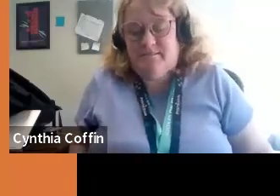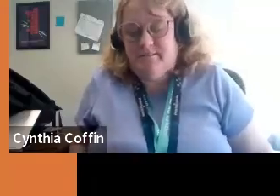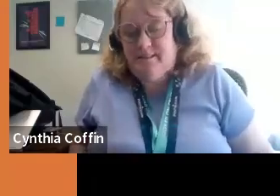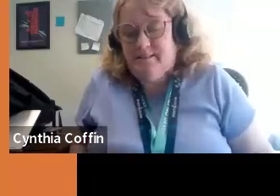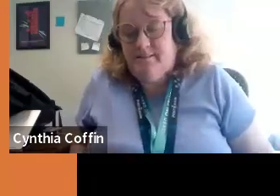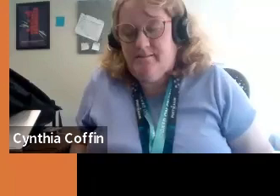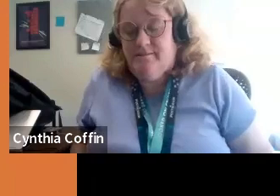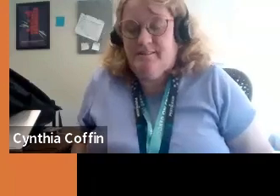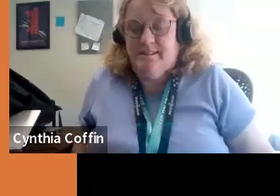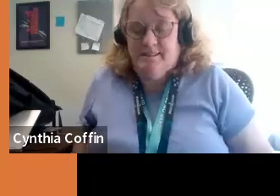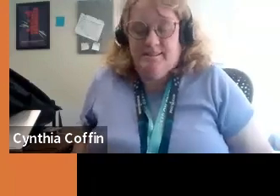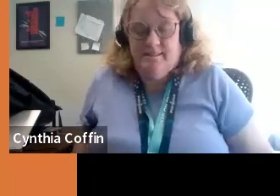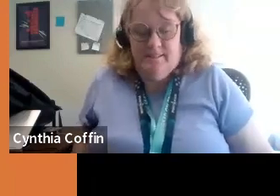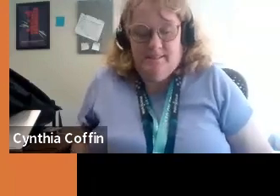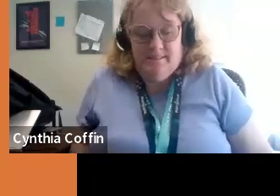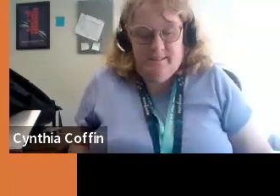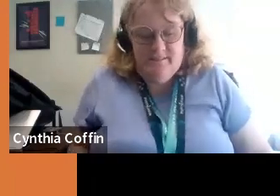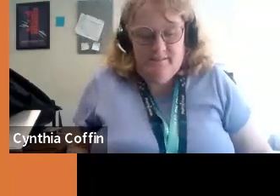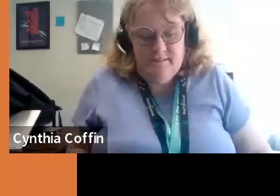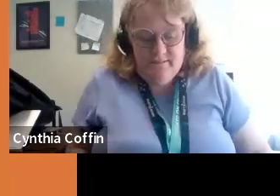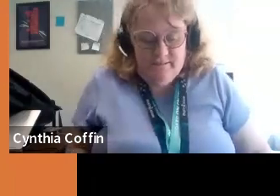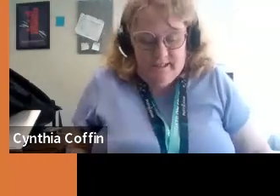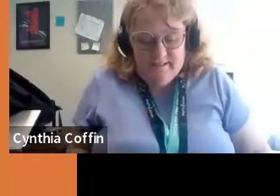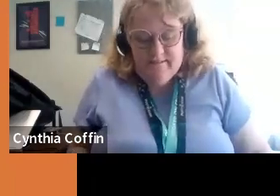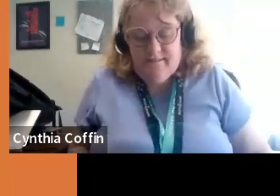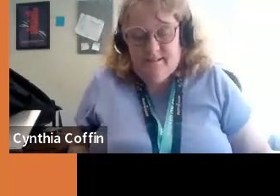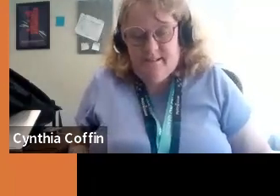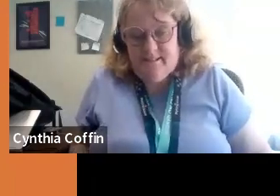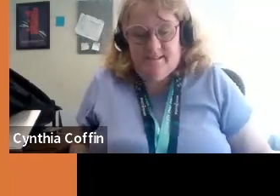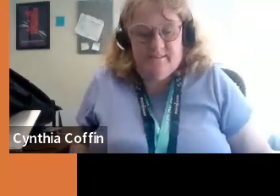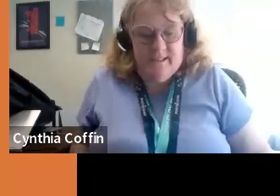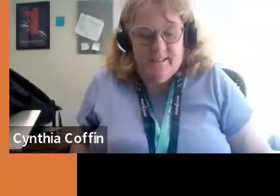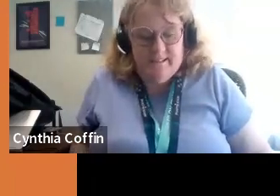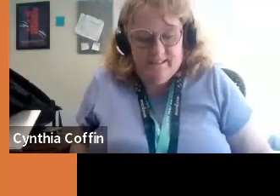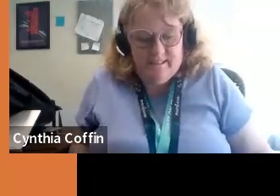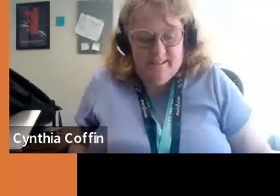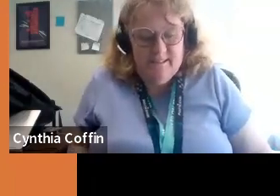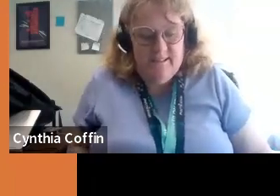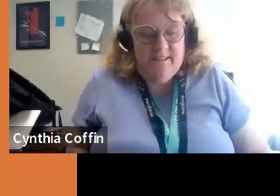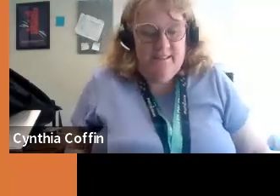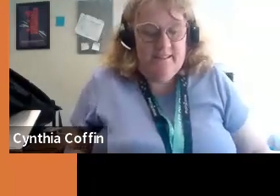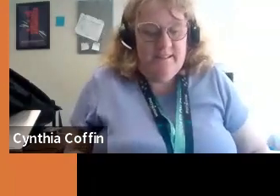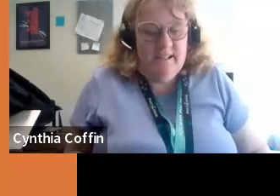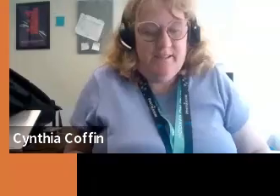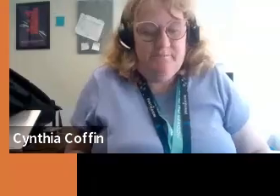it would be ideal for